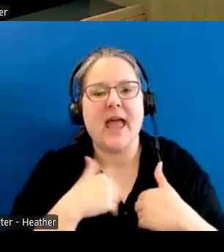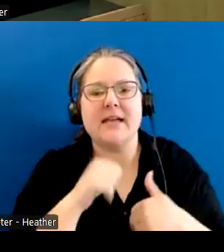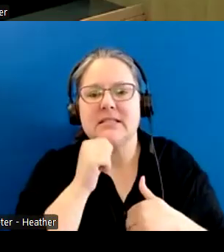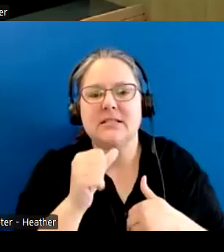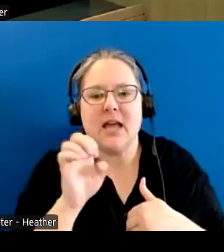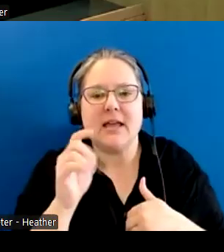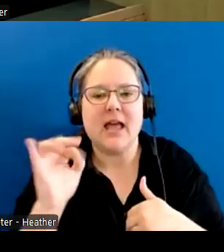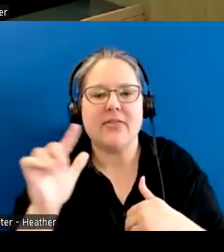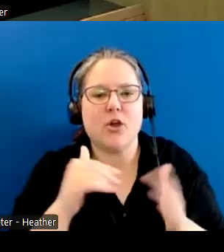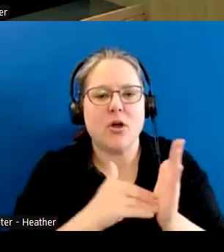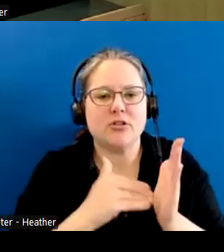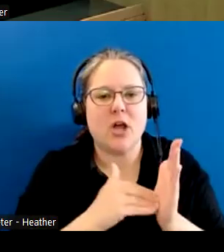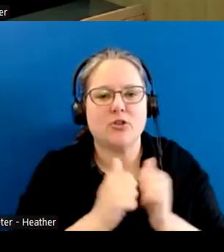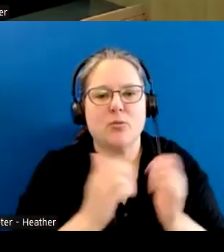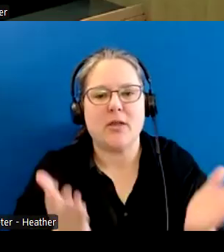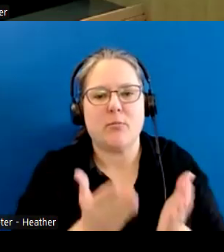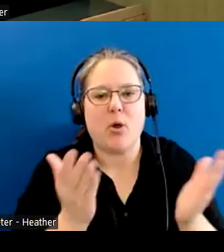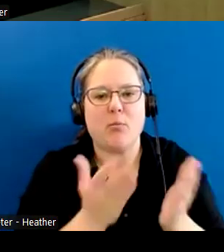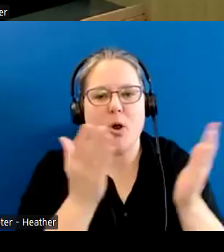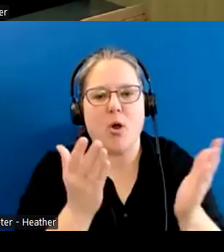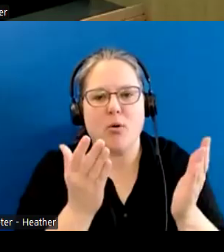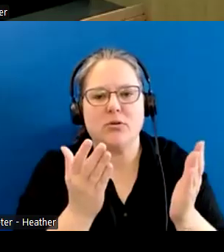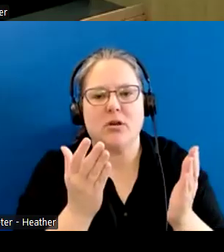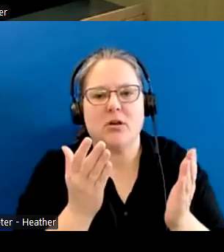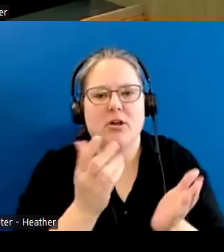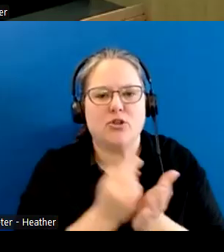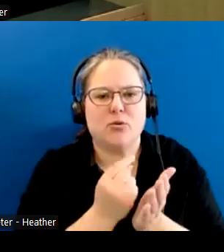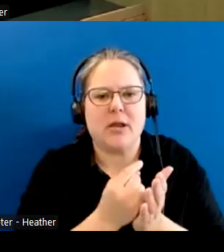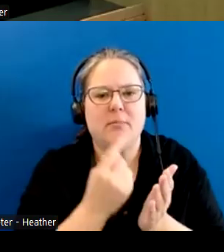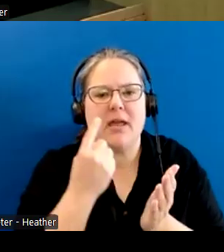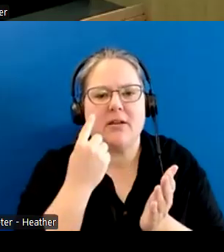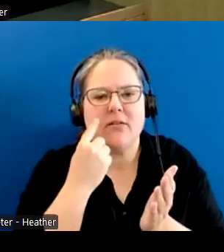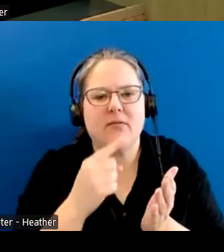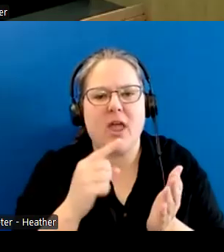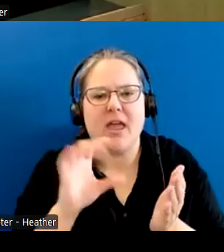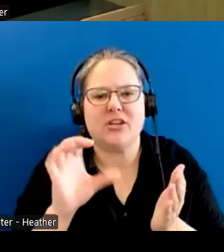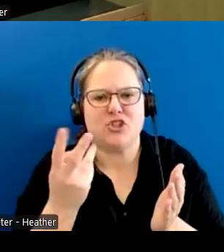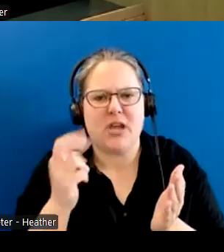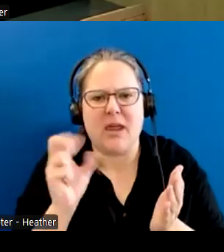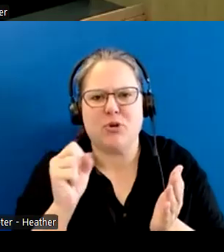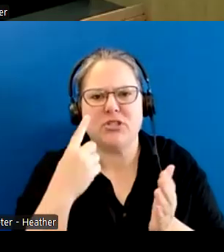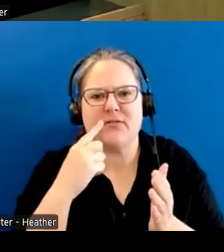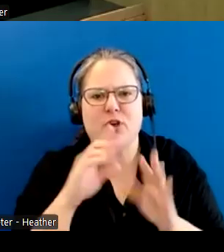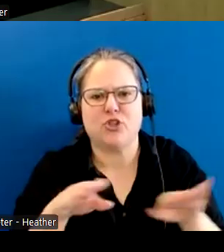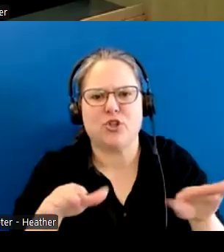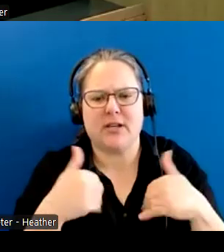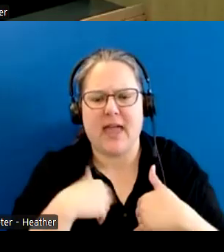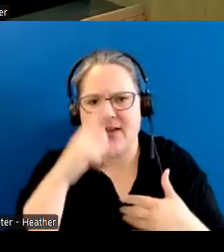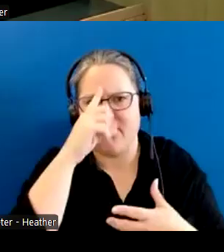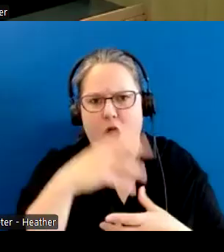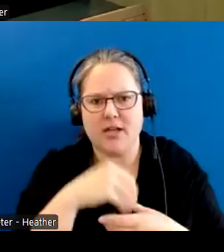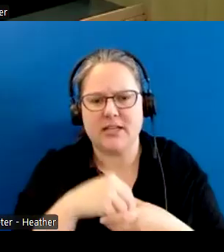uh lucavore and treatment and beriatric chambers for children with autism. And um their reaction